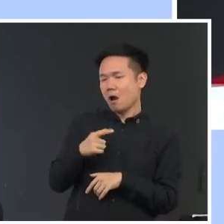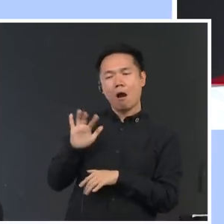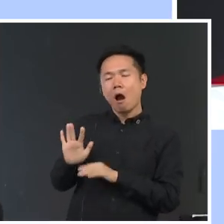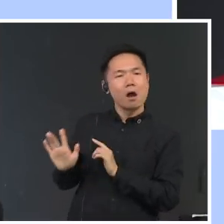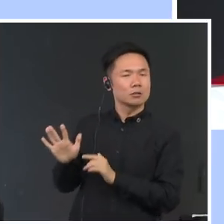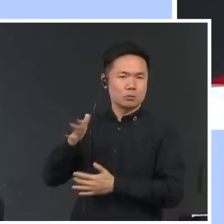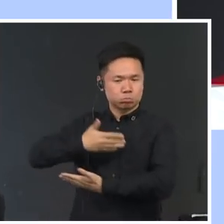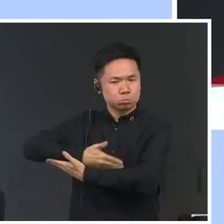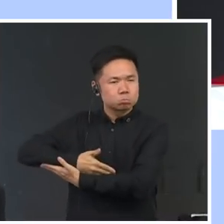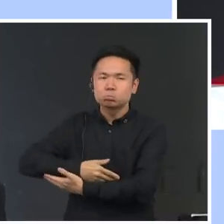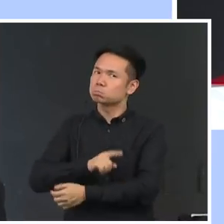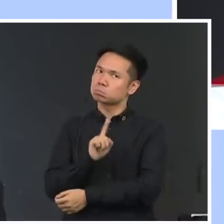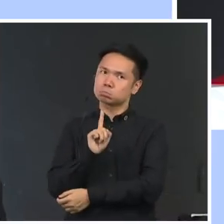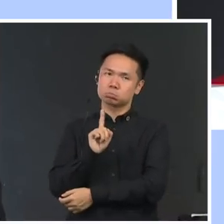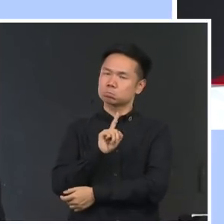told the mother